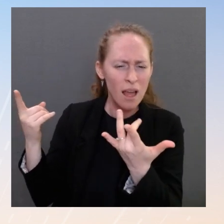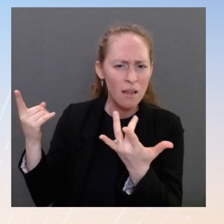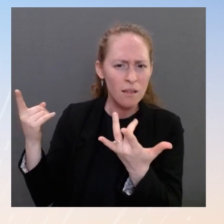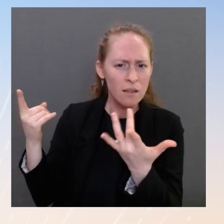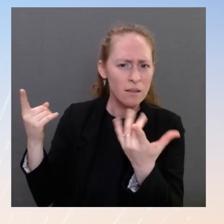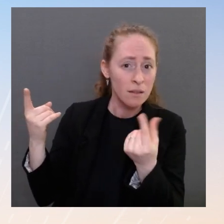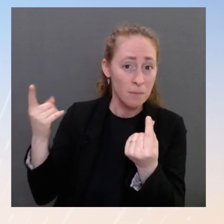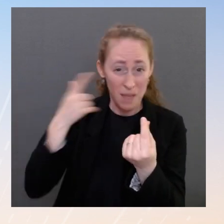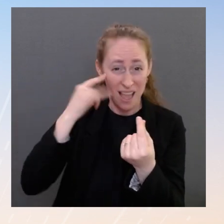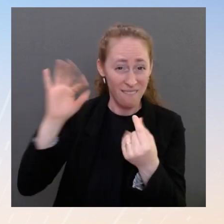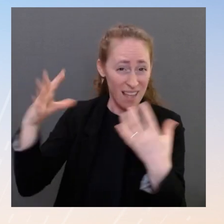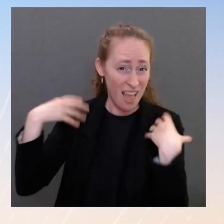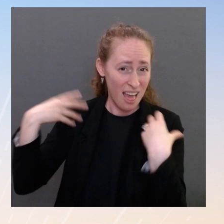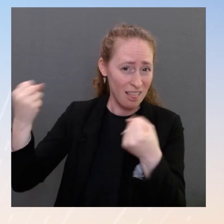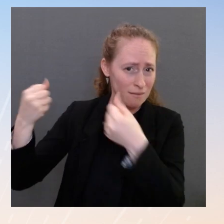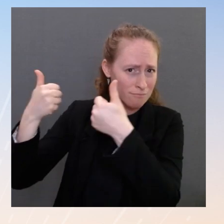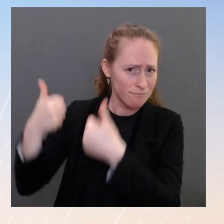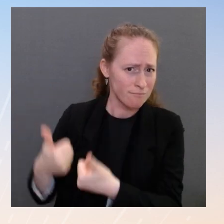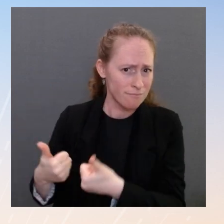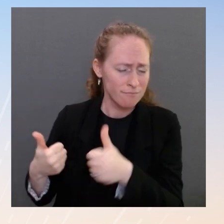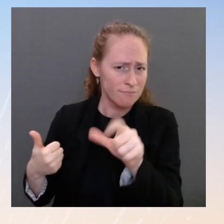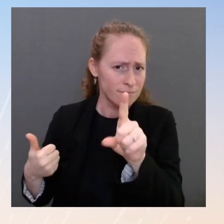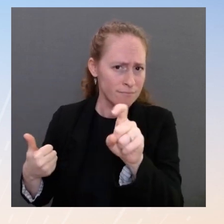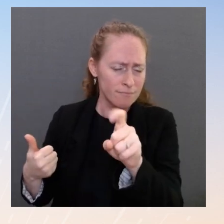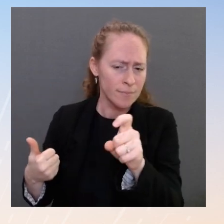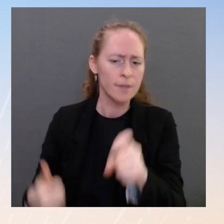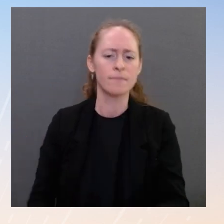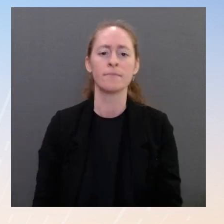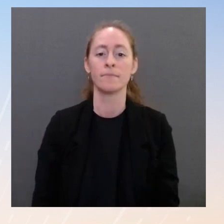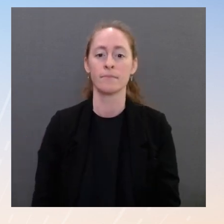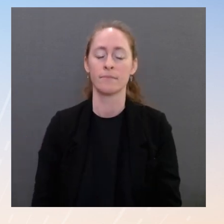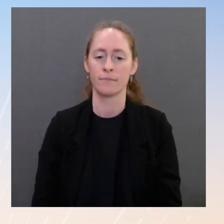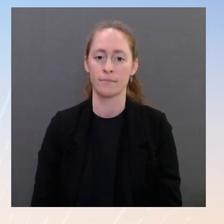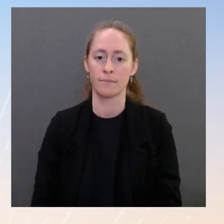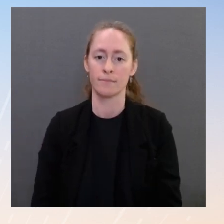Ms. Psaki: Obviously, our objective continues to be to bring Paul Whelan home and any American